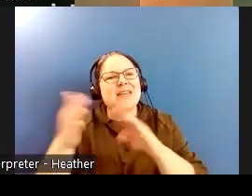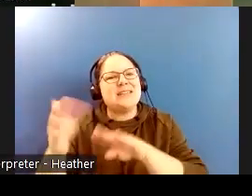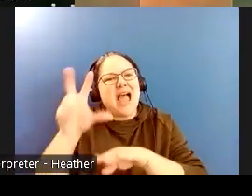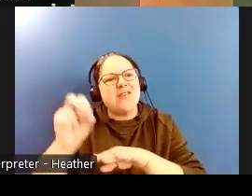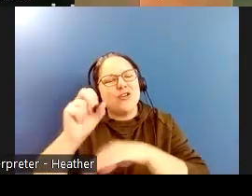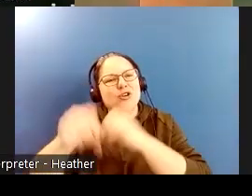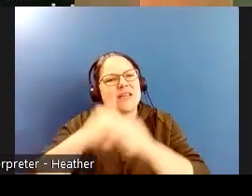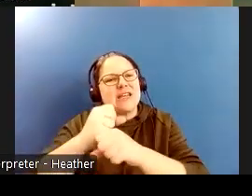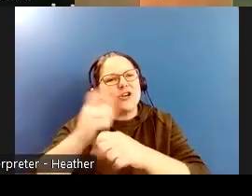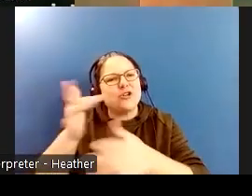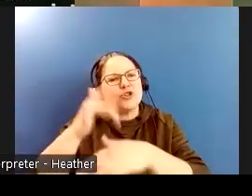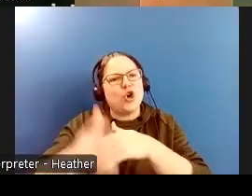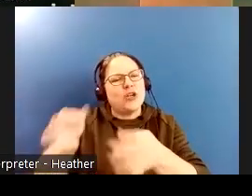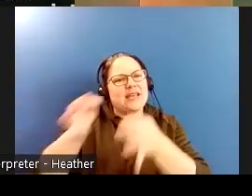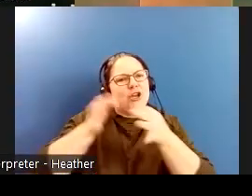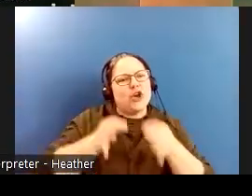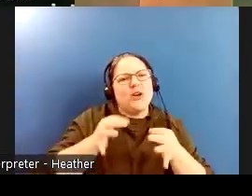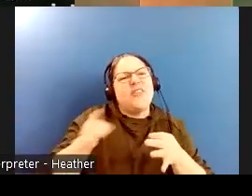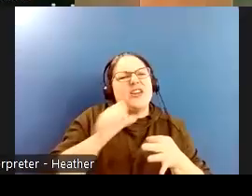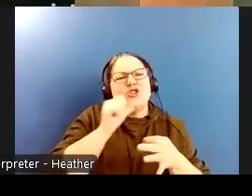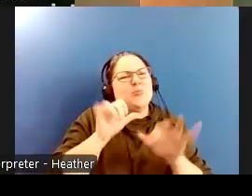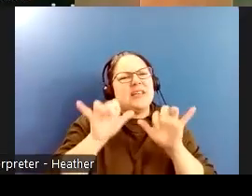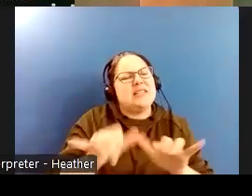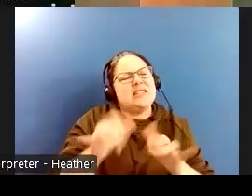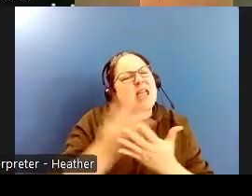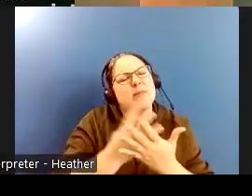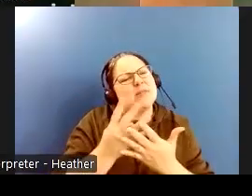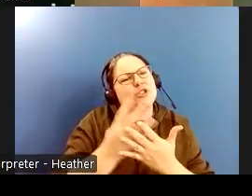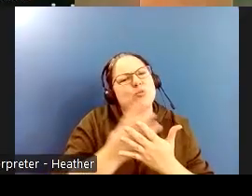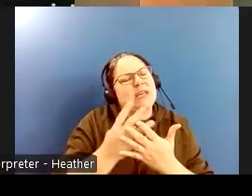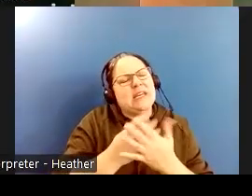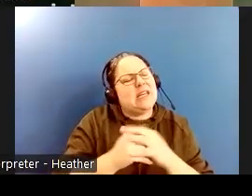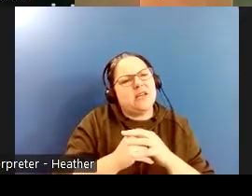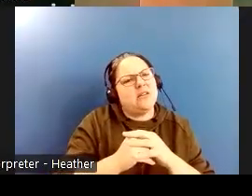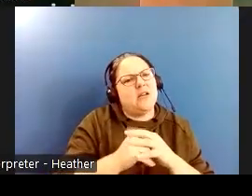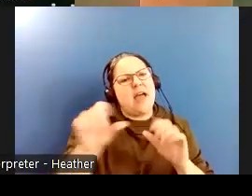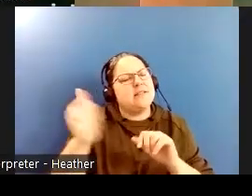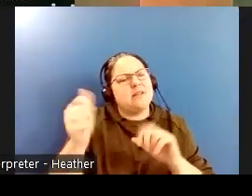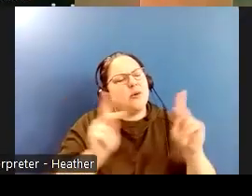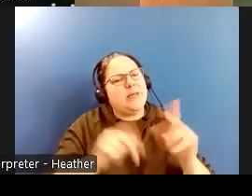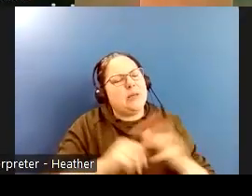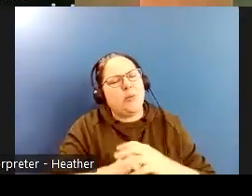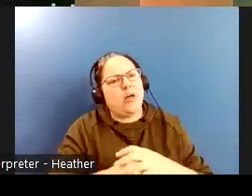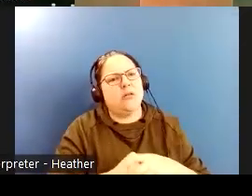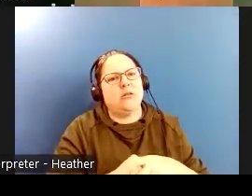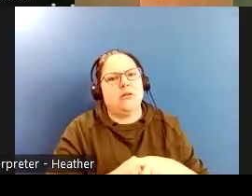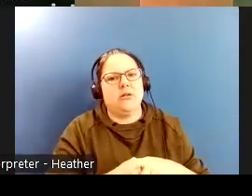right, they should not be in the same screenings schemes as other people. In fact, studies have